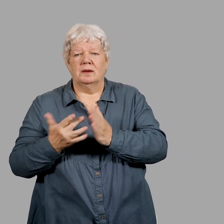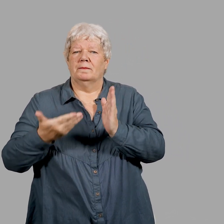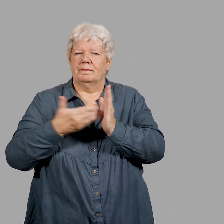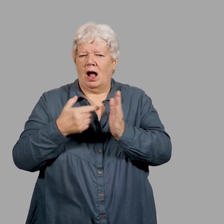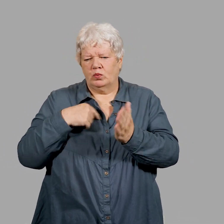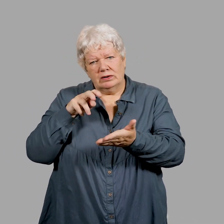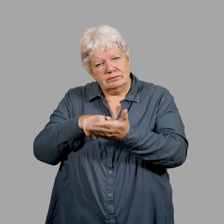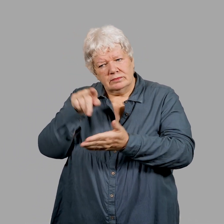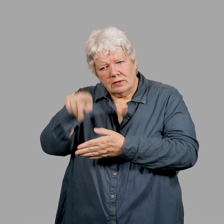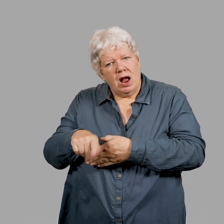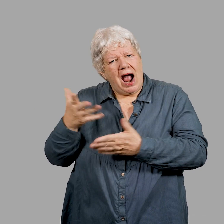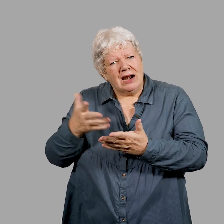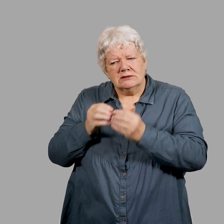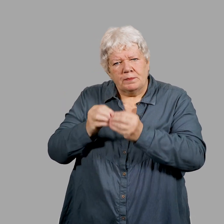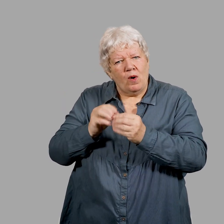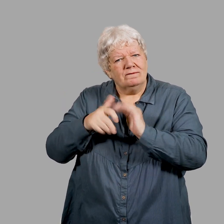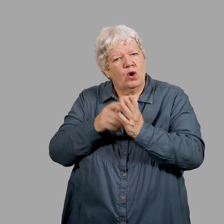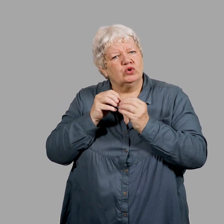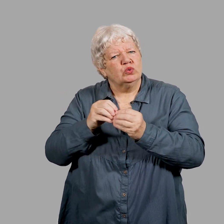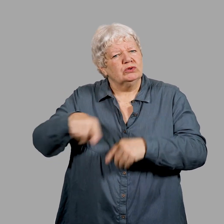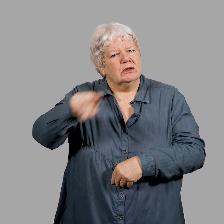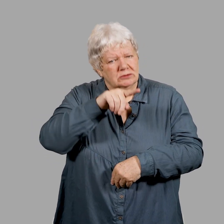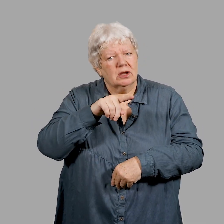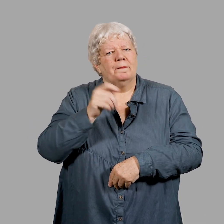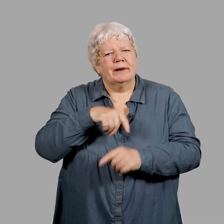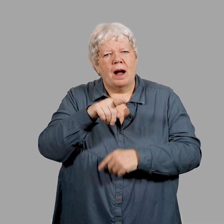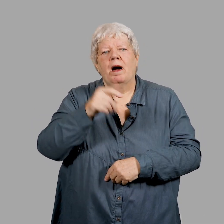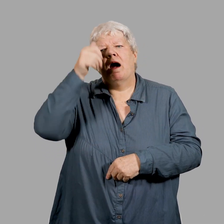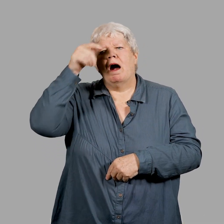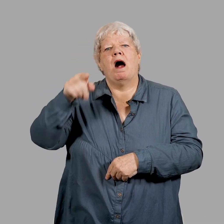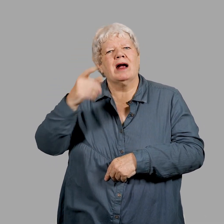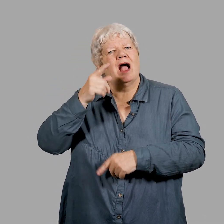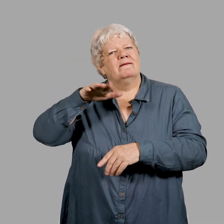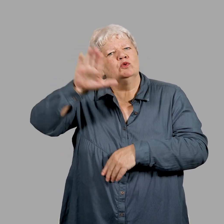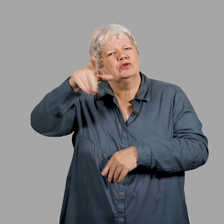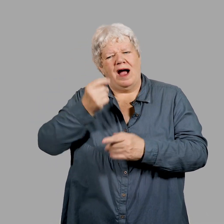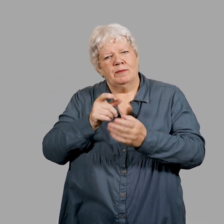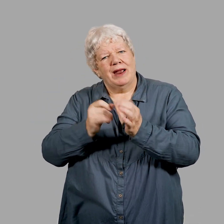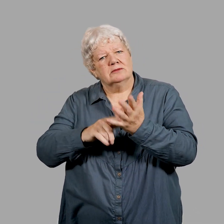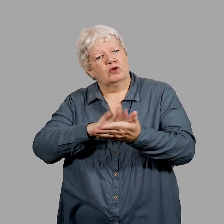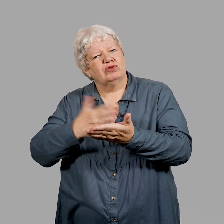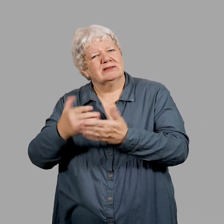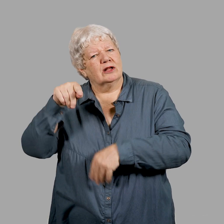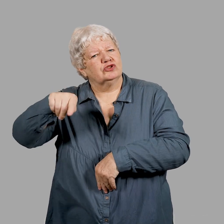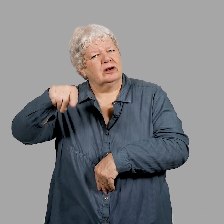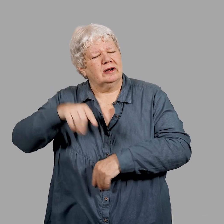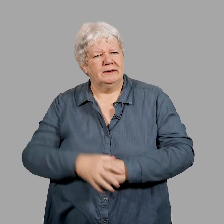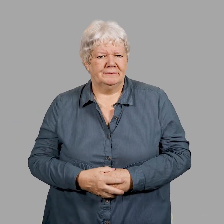and bookmarking student support webpages for potential BSL translation in due course.